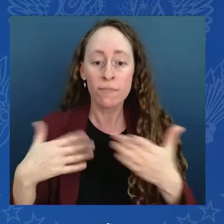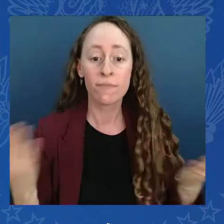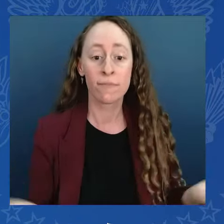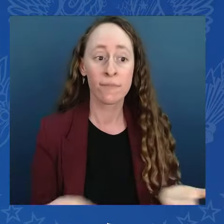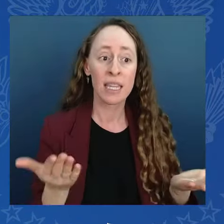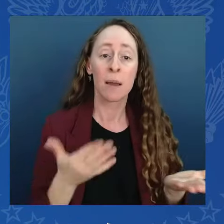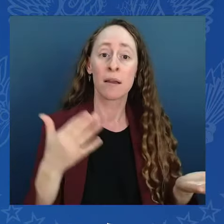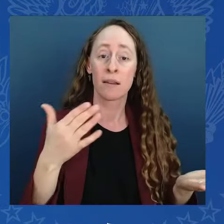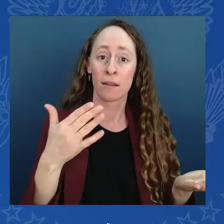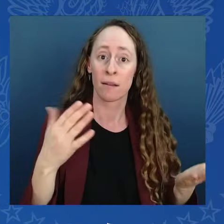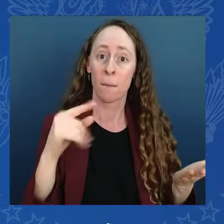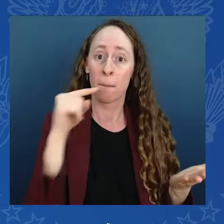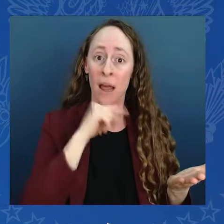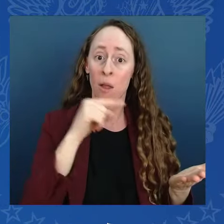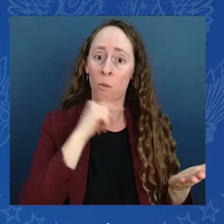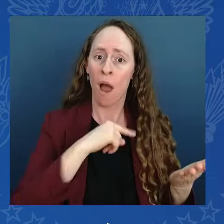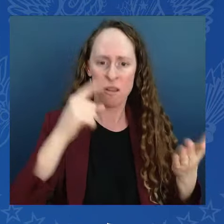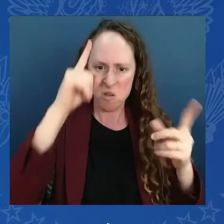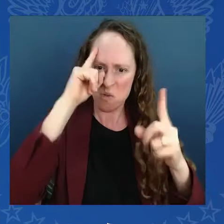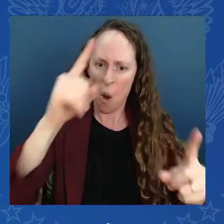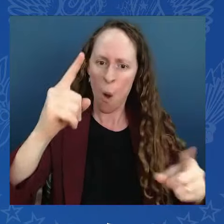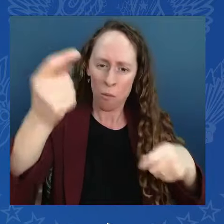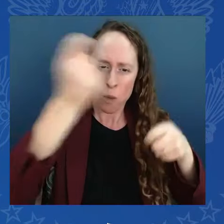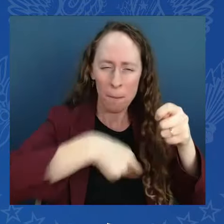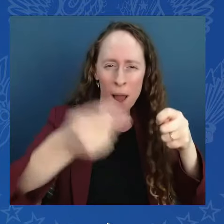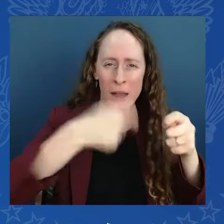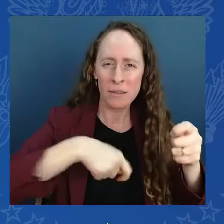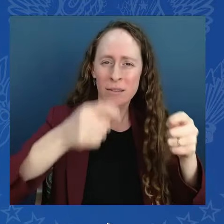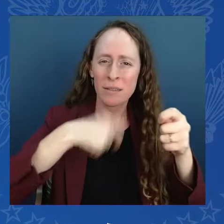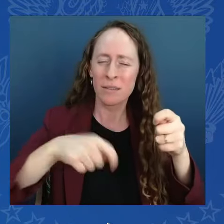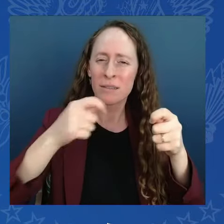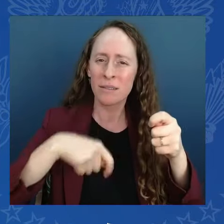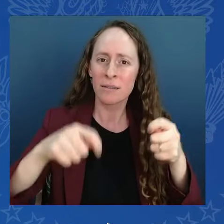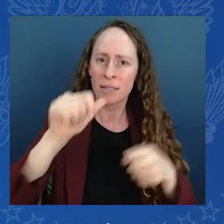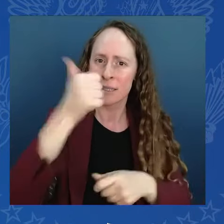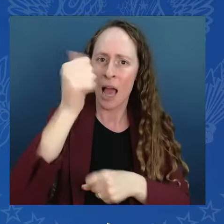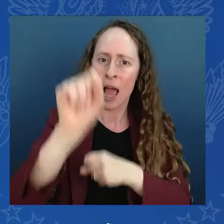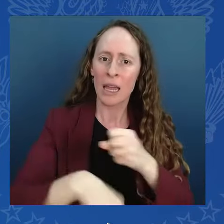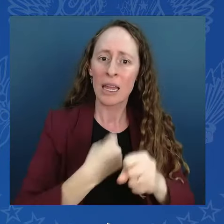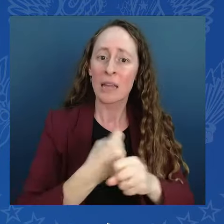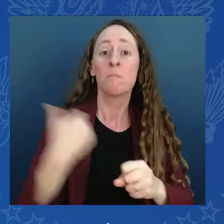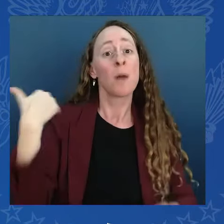instead of what was projected to take 60 years to get it done. That was the projection.